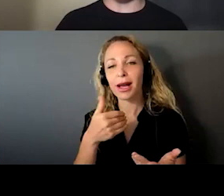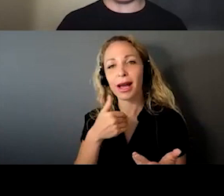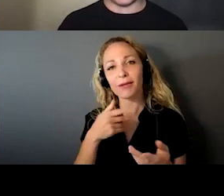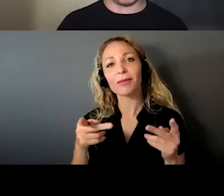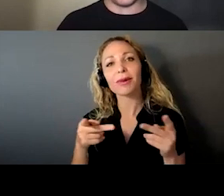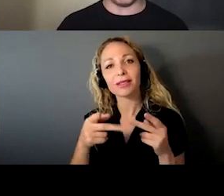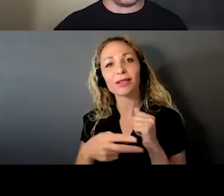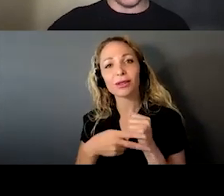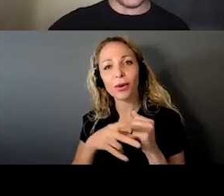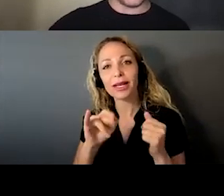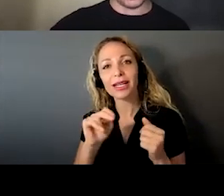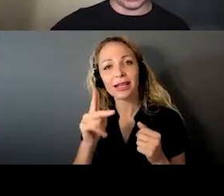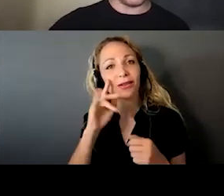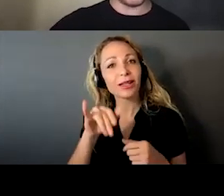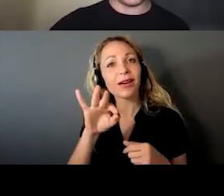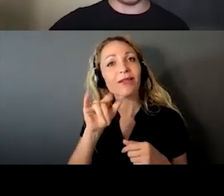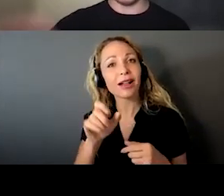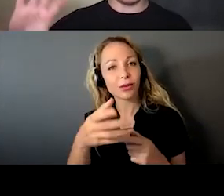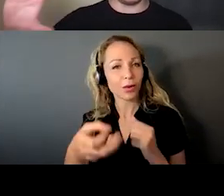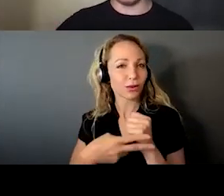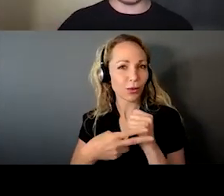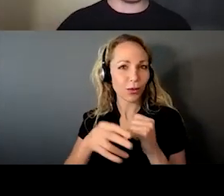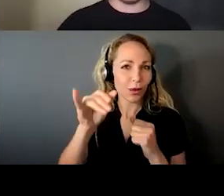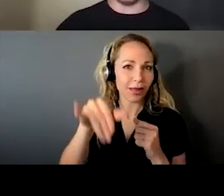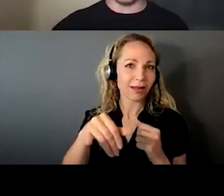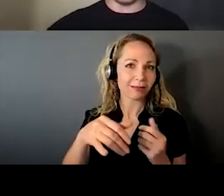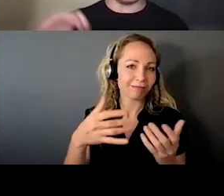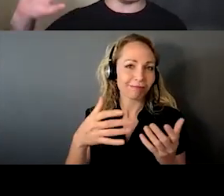BUT YOU WANT TO STORE THAT EXECUTABLE OR THAT LARGER